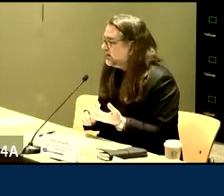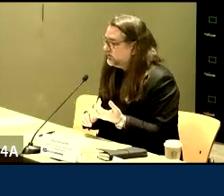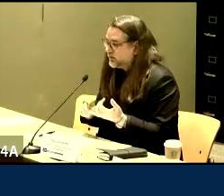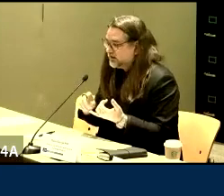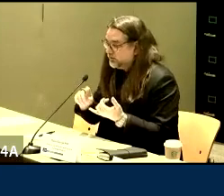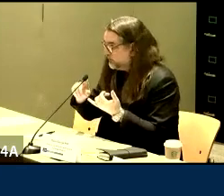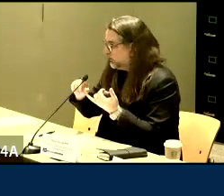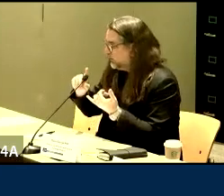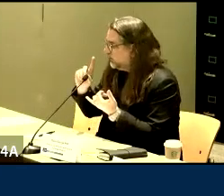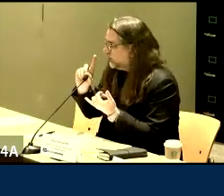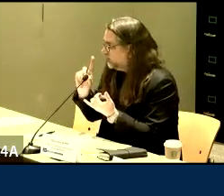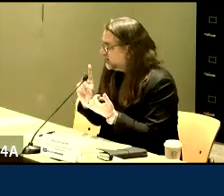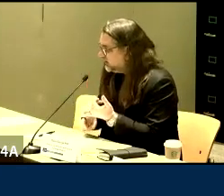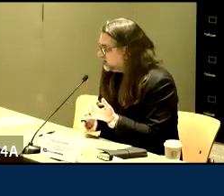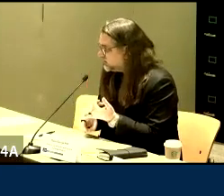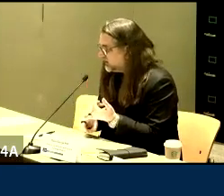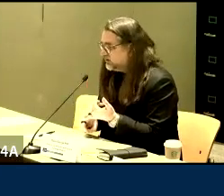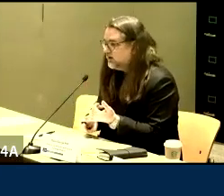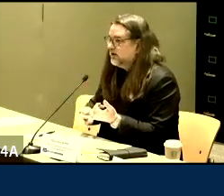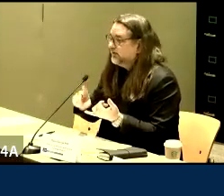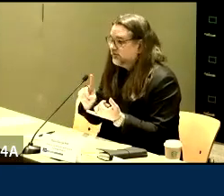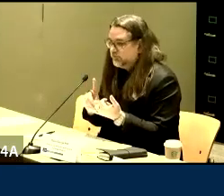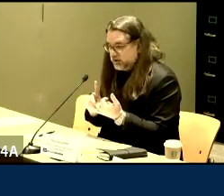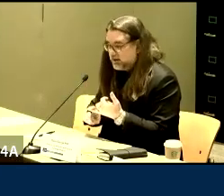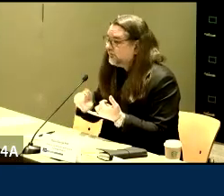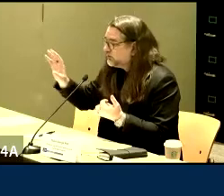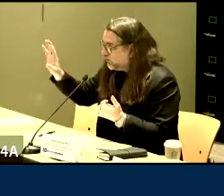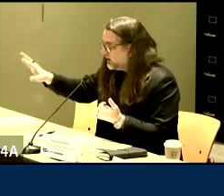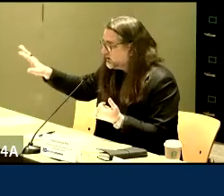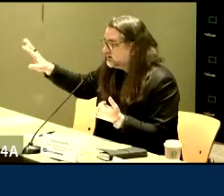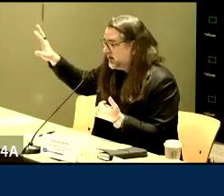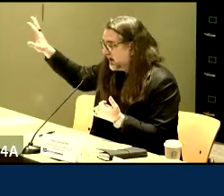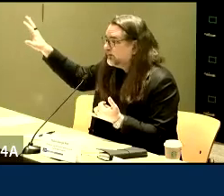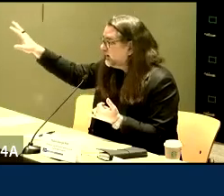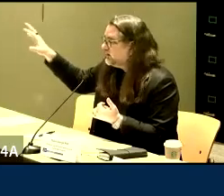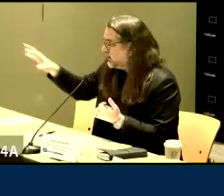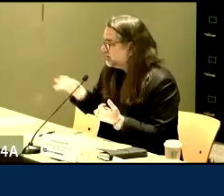We have attracted people from industry that have left, quite honestly, higher paying jobs